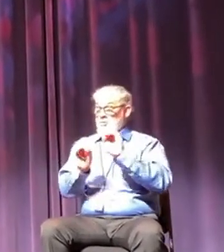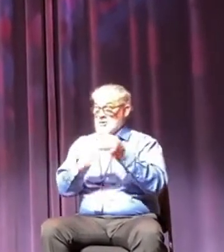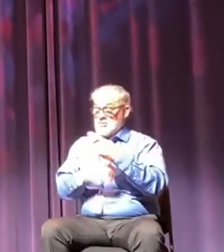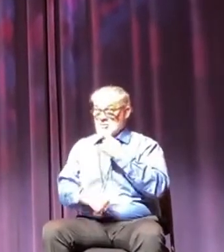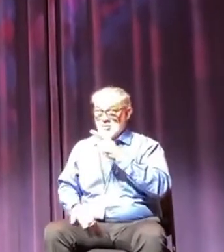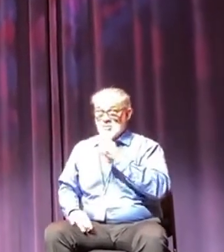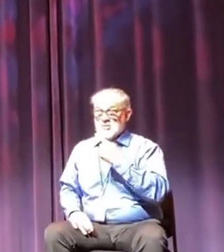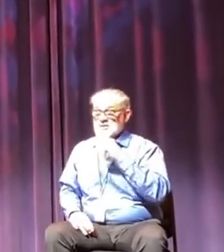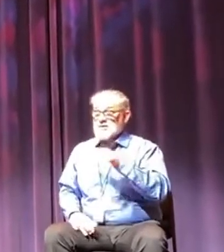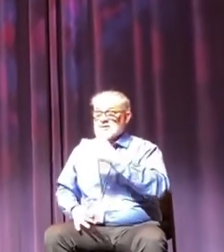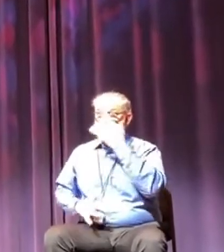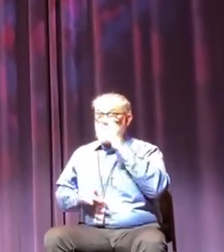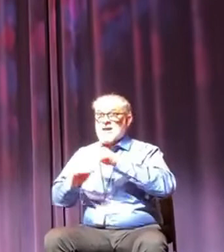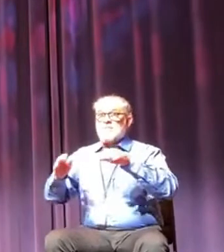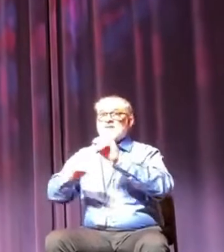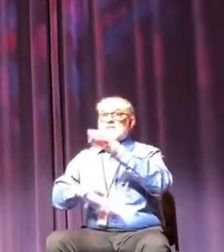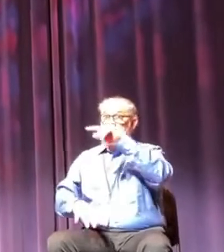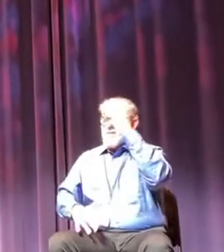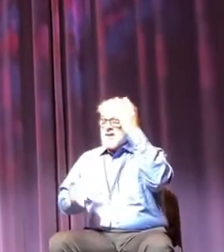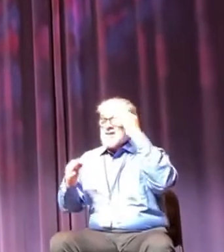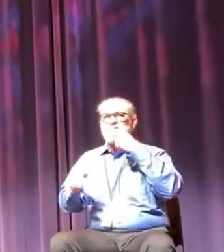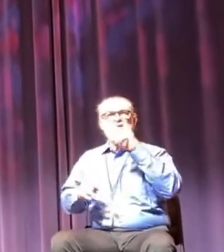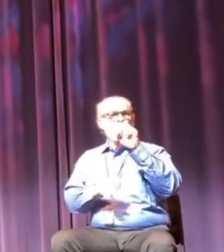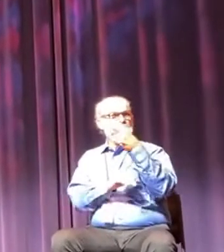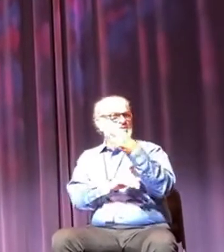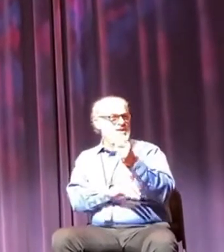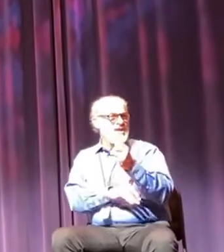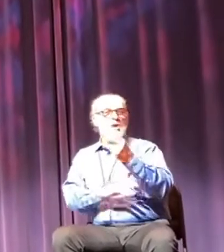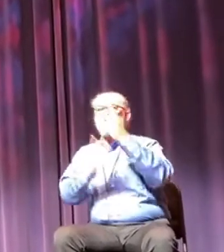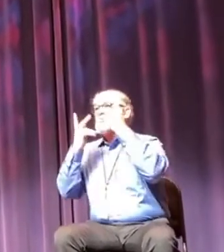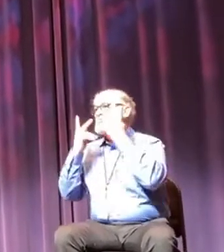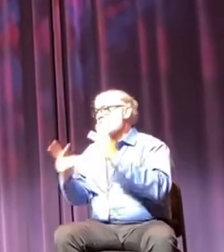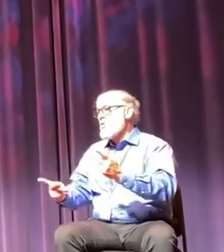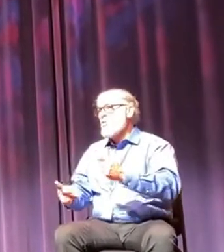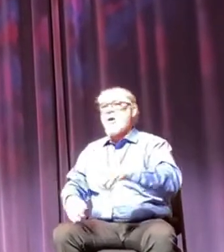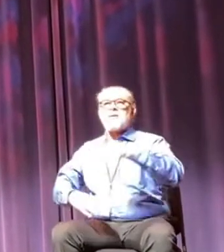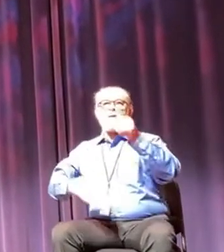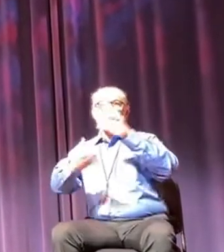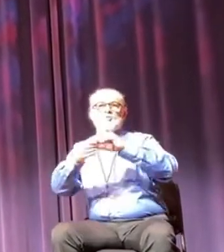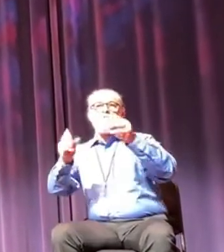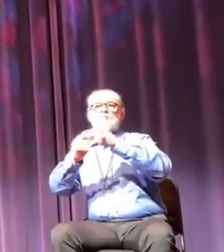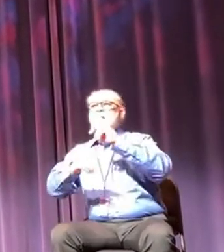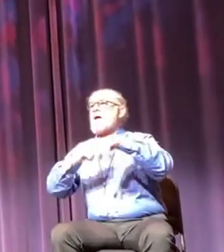whose lipstick glimpsed of blackberries, she saw parables of light,